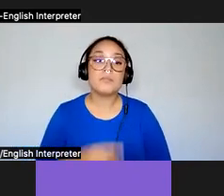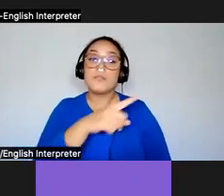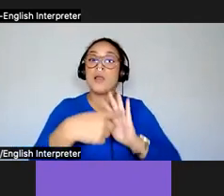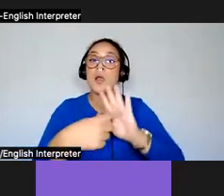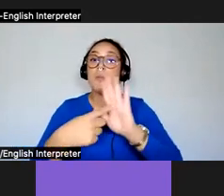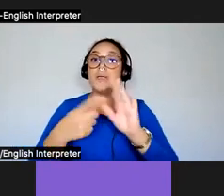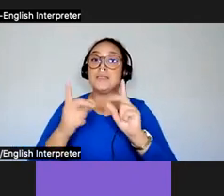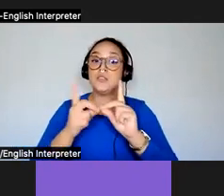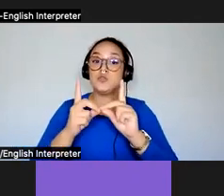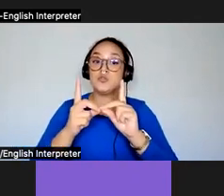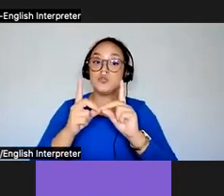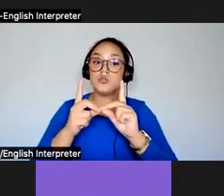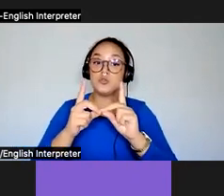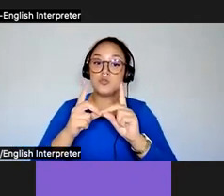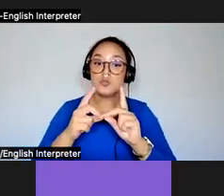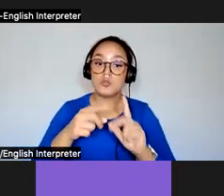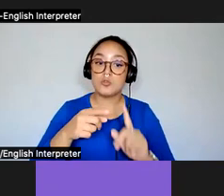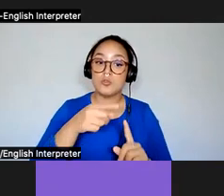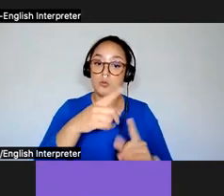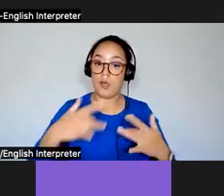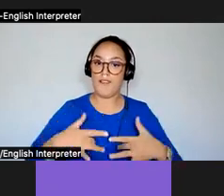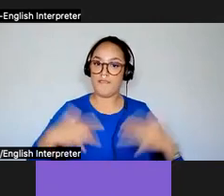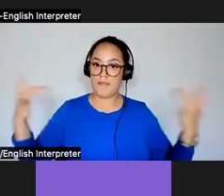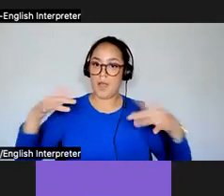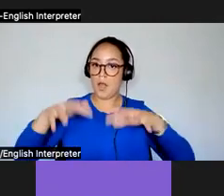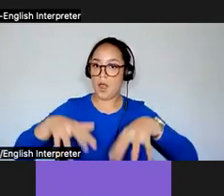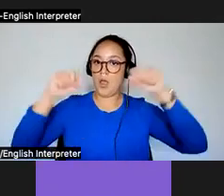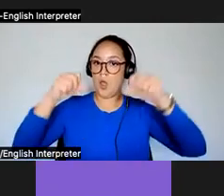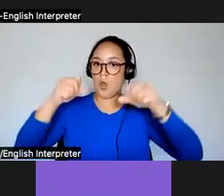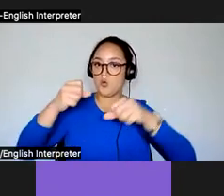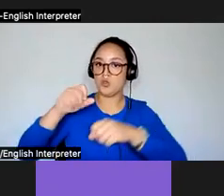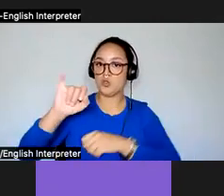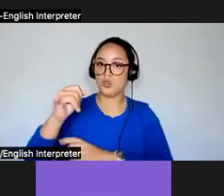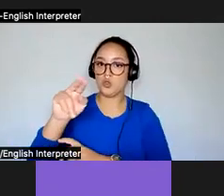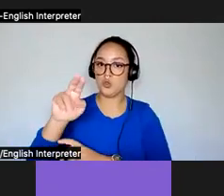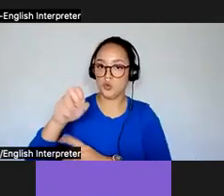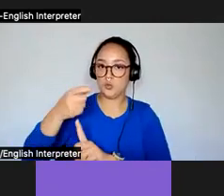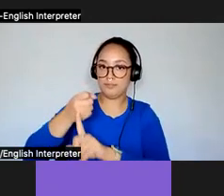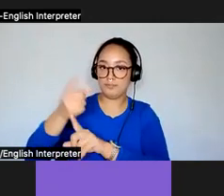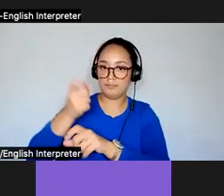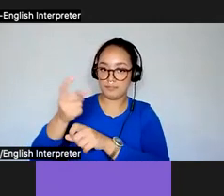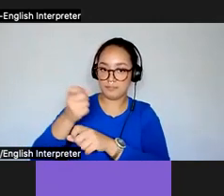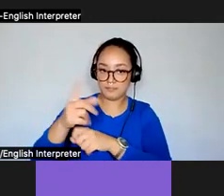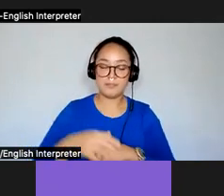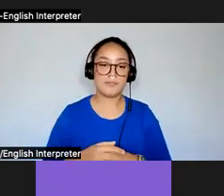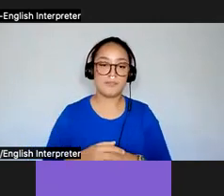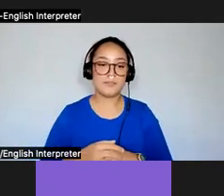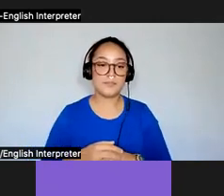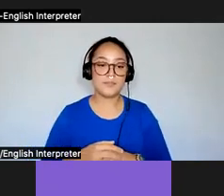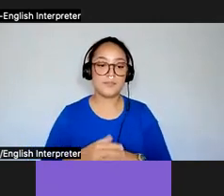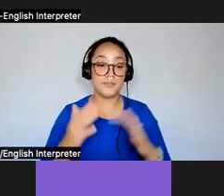every June. Now the next slide.